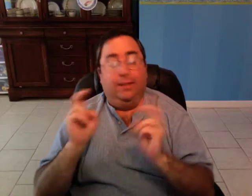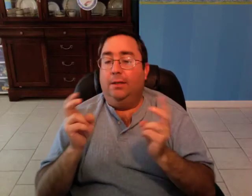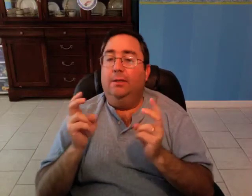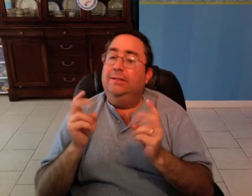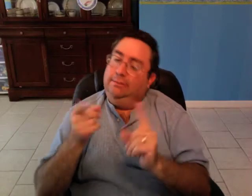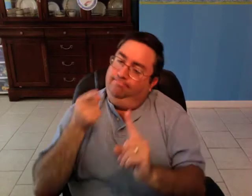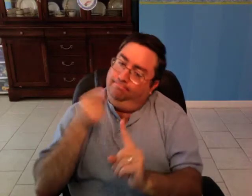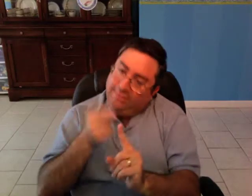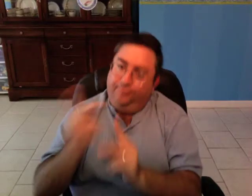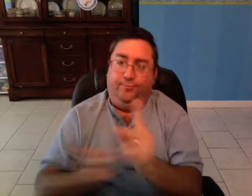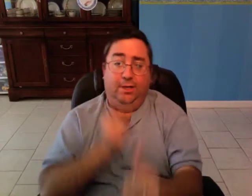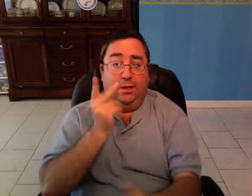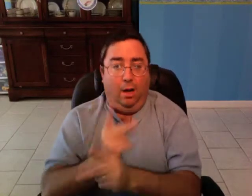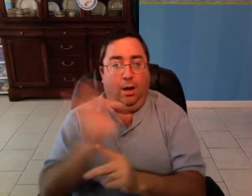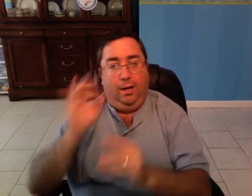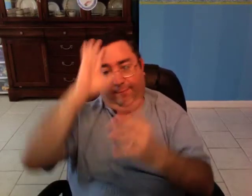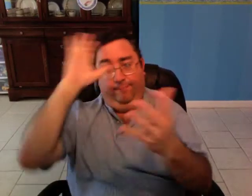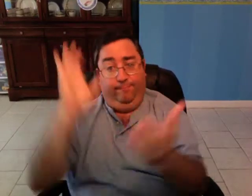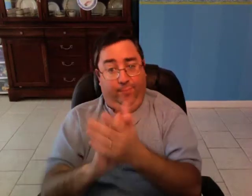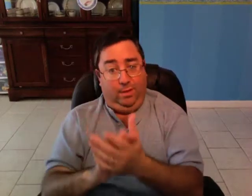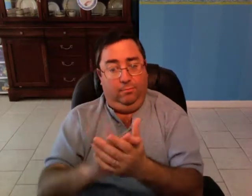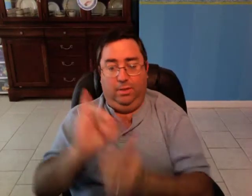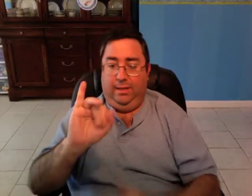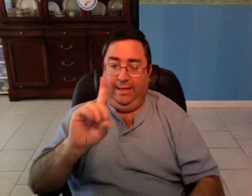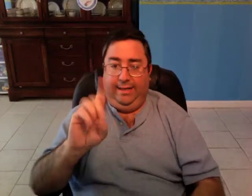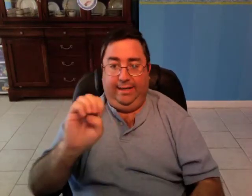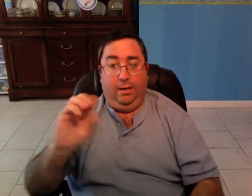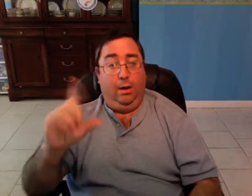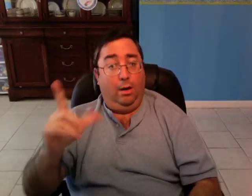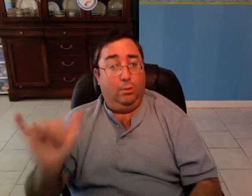that ethnicity is really a form of ideology (belief system).